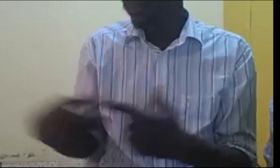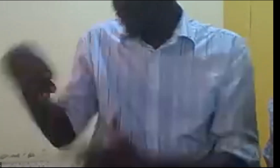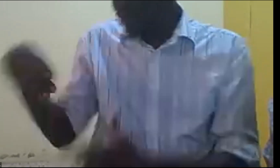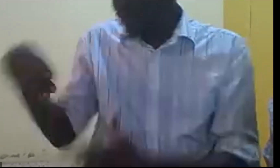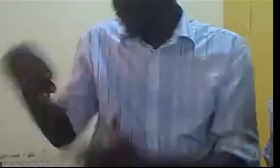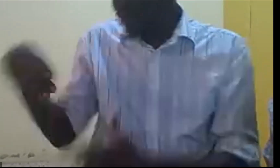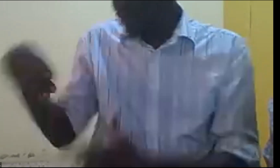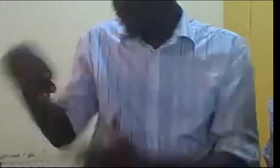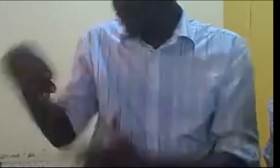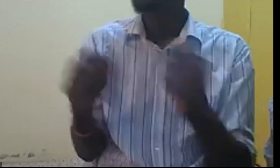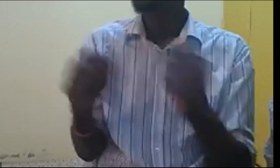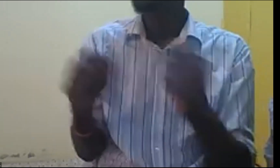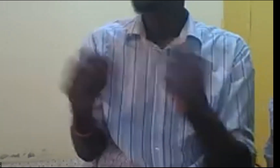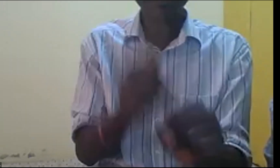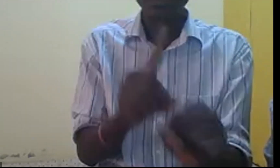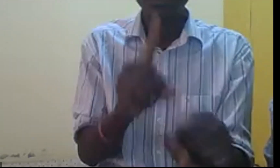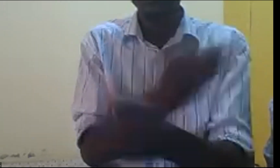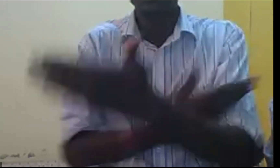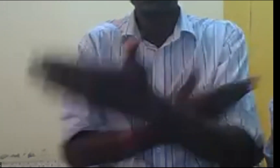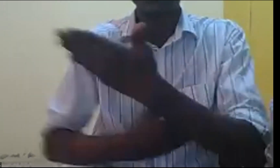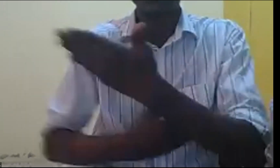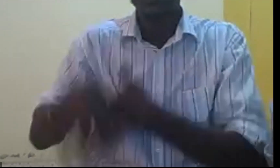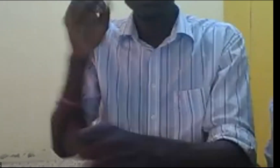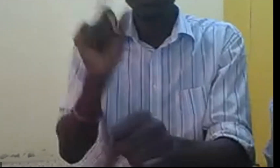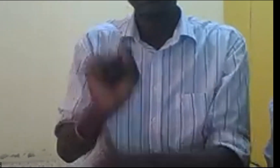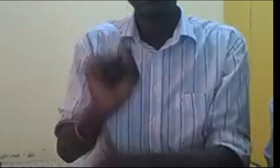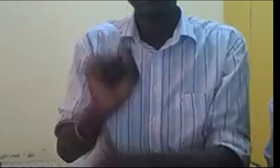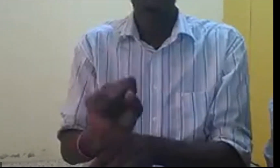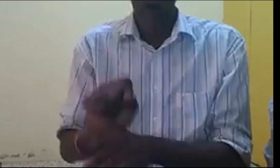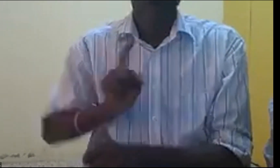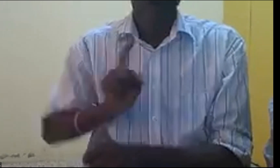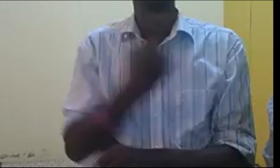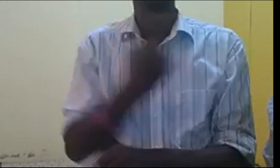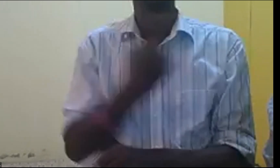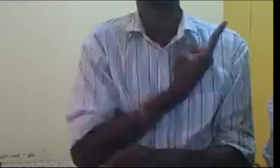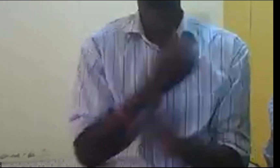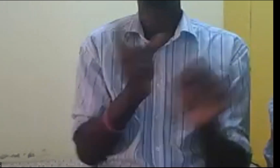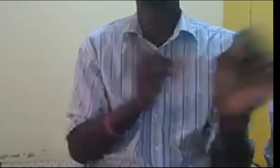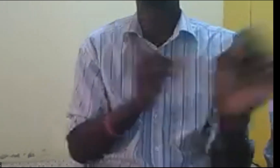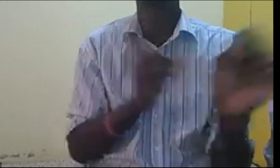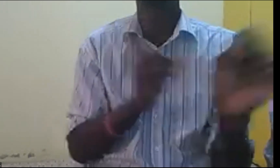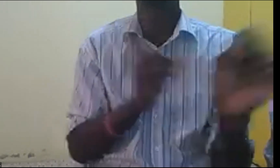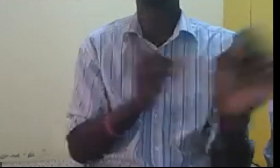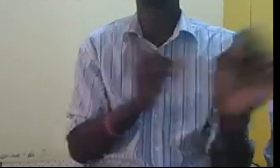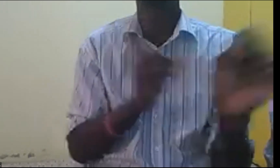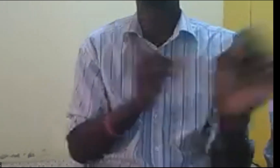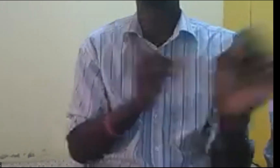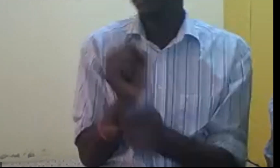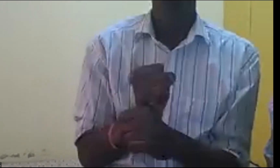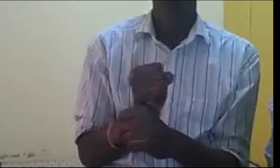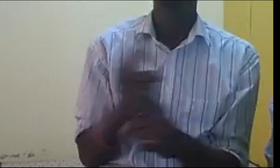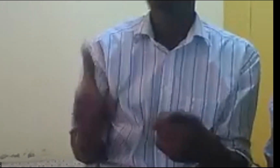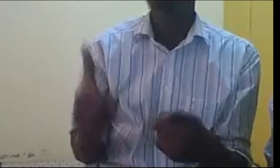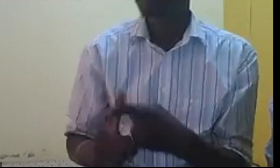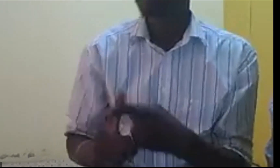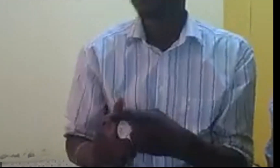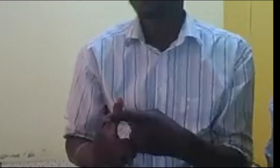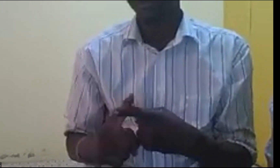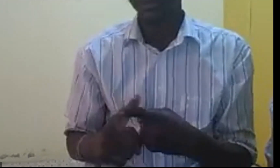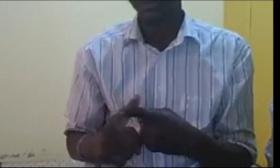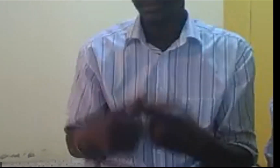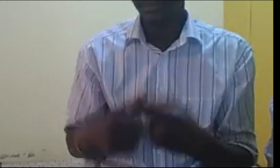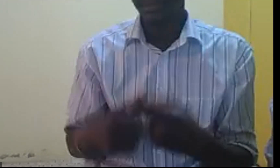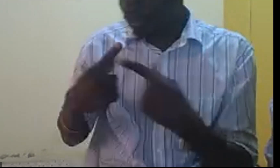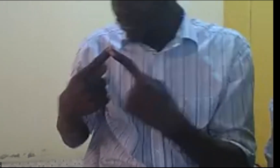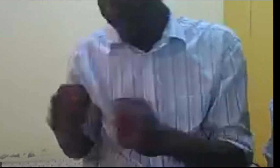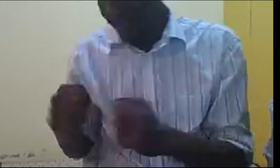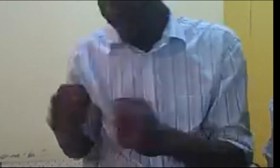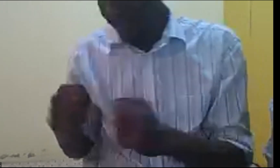We have English, French, and Spanish speakers here today but also, if there are some other language, that's okay.